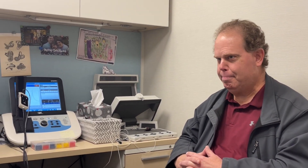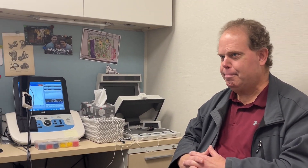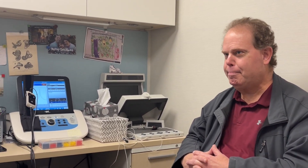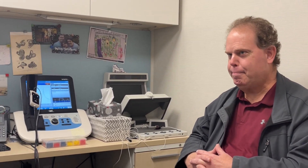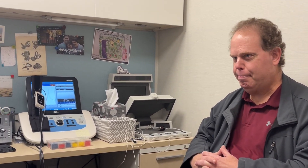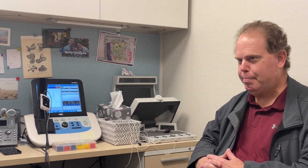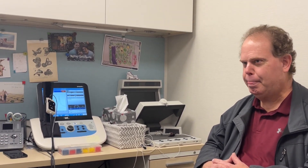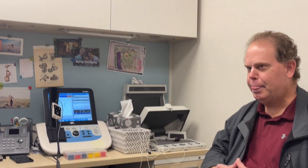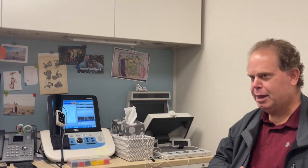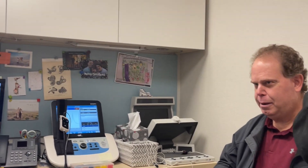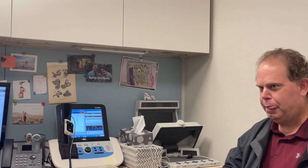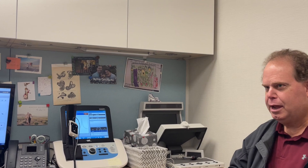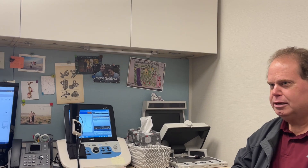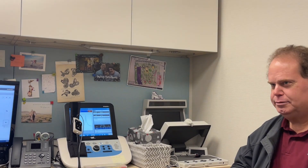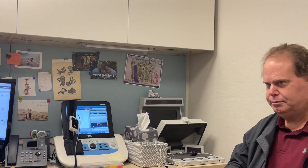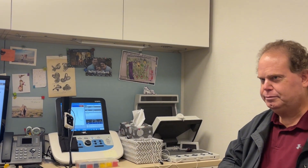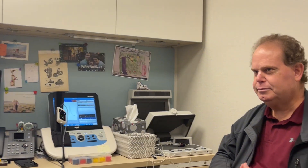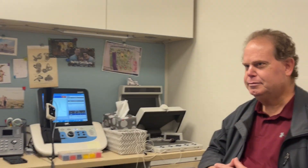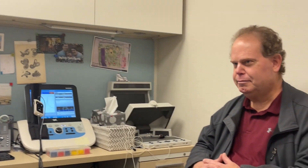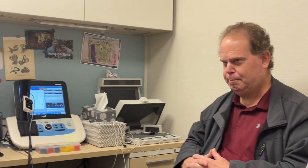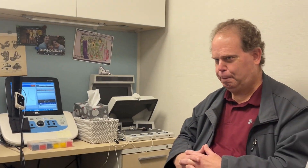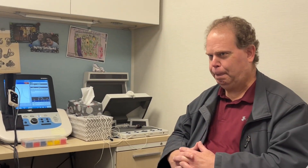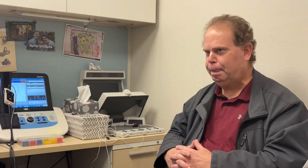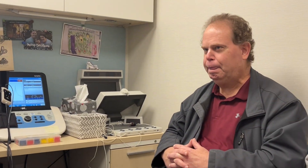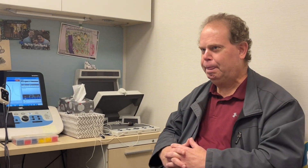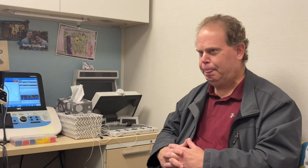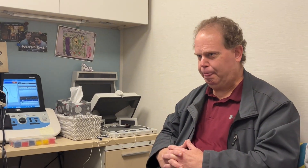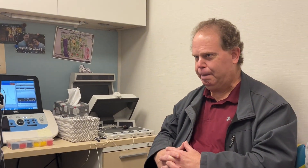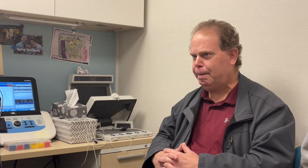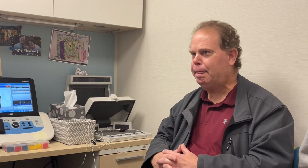but you're you're handling a lot which is great